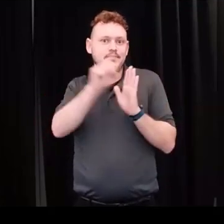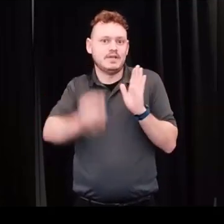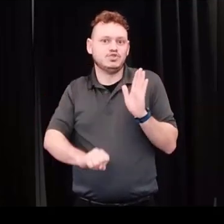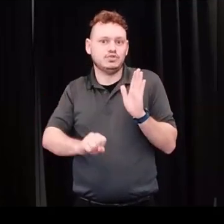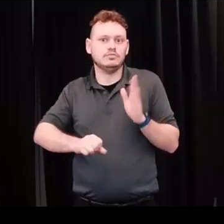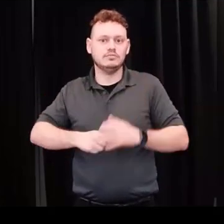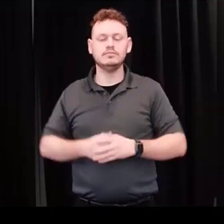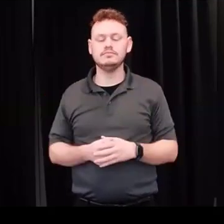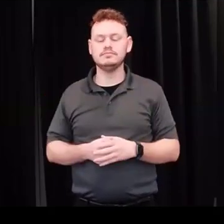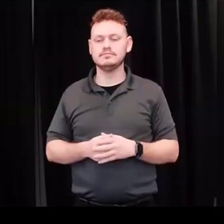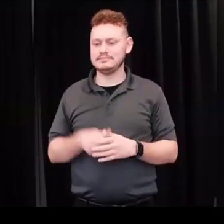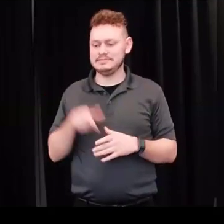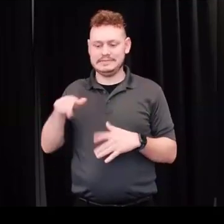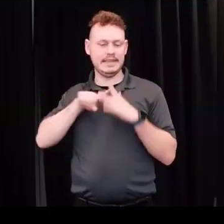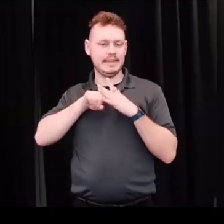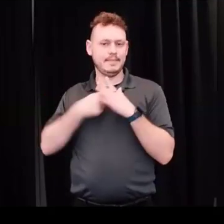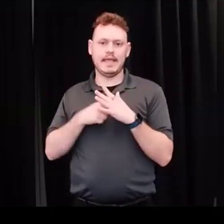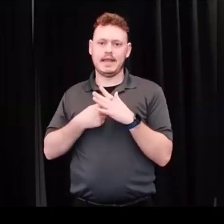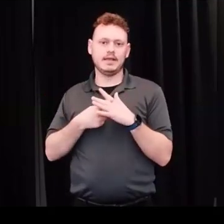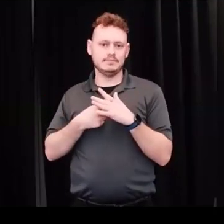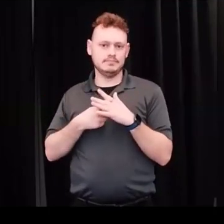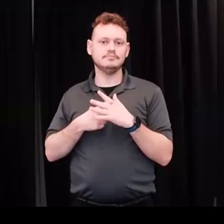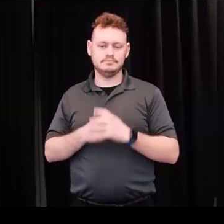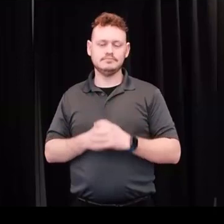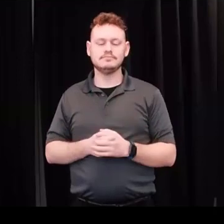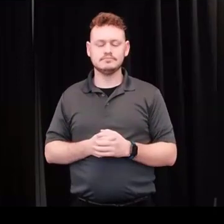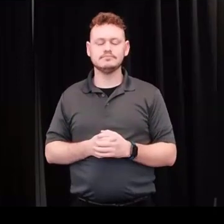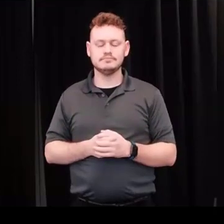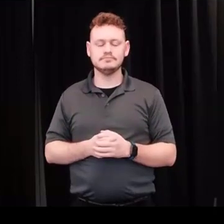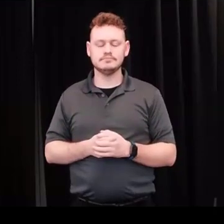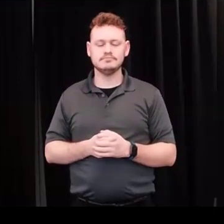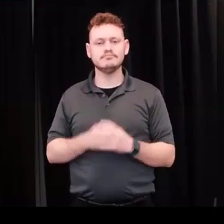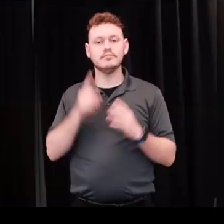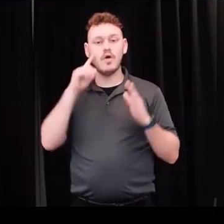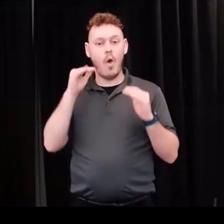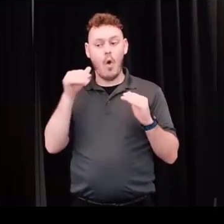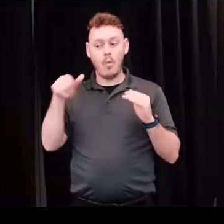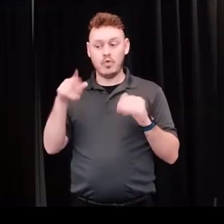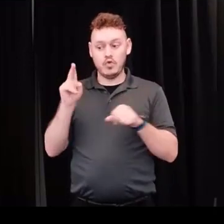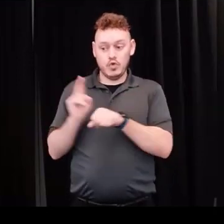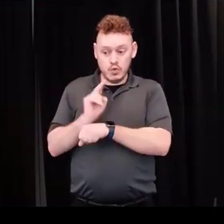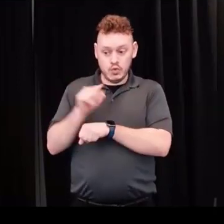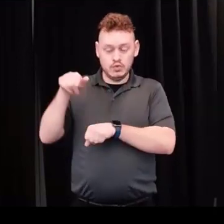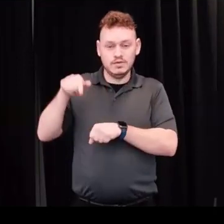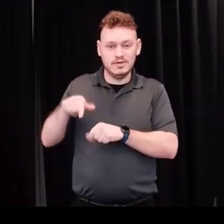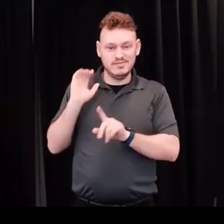this is just the beginning and we hope that it's something that you can take and help lay a strong